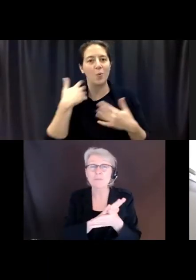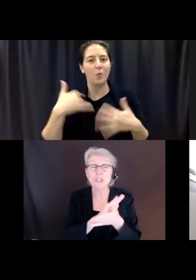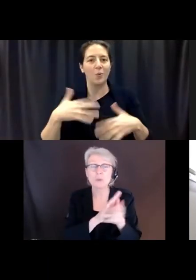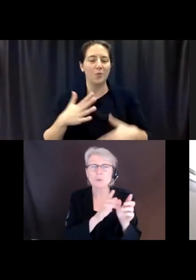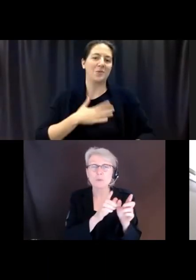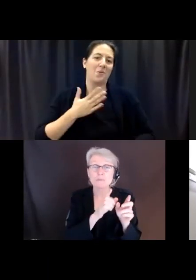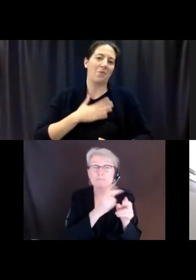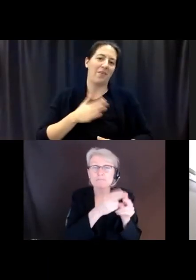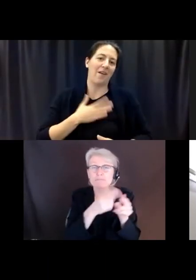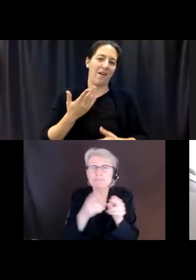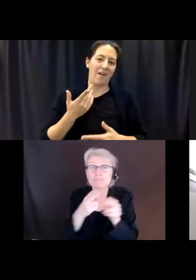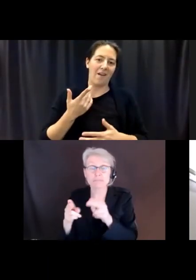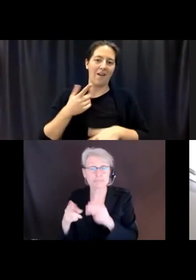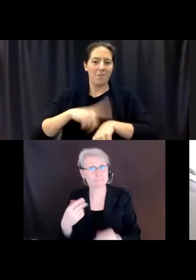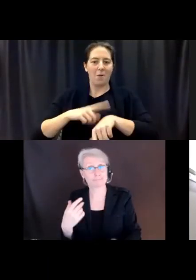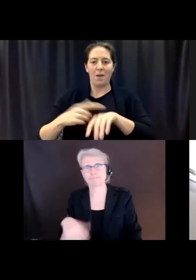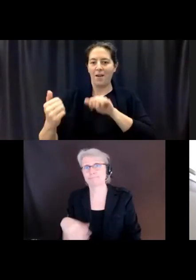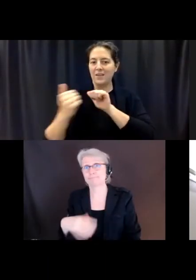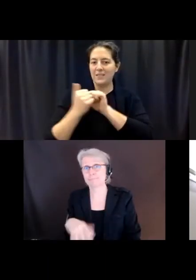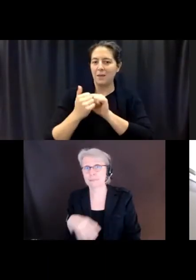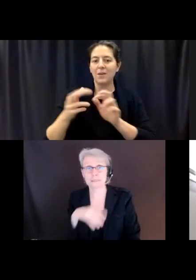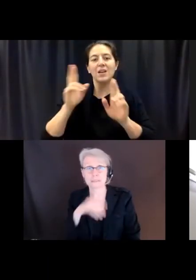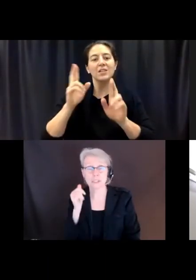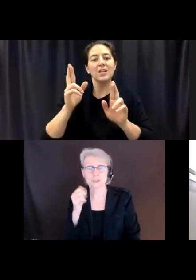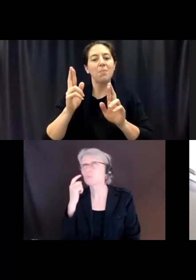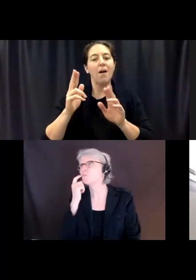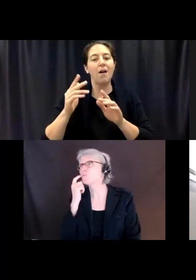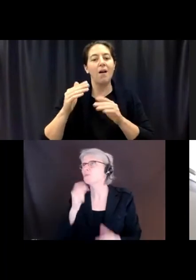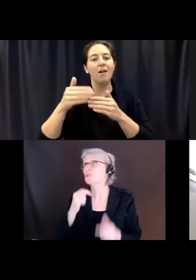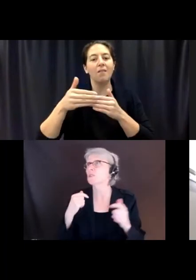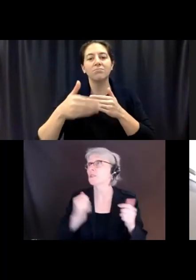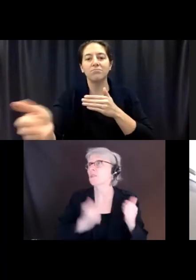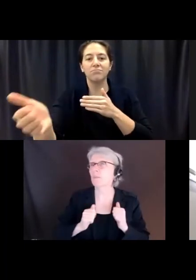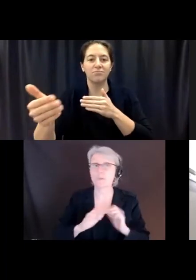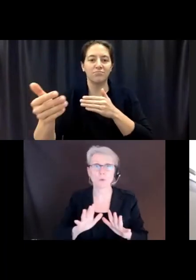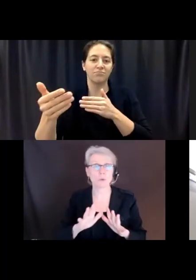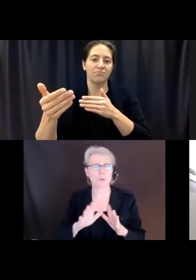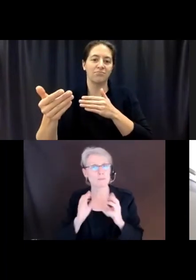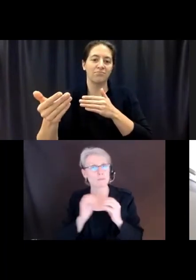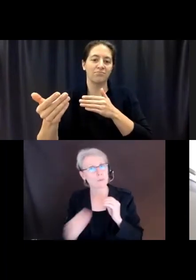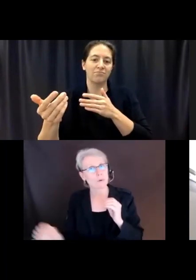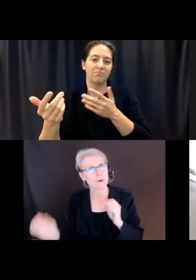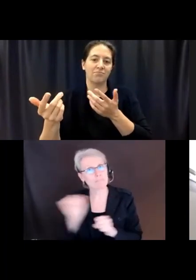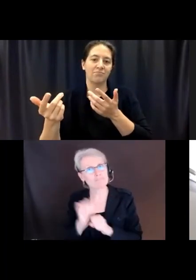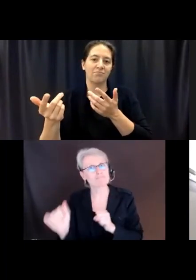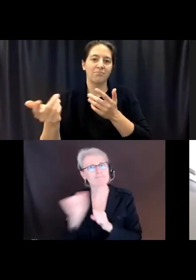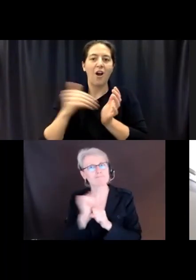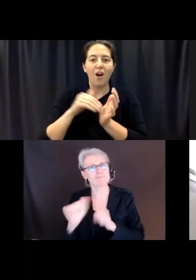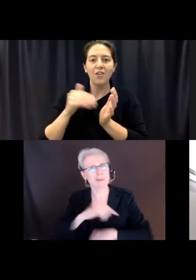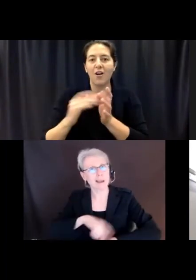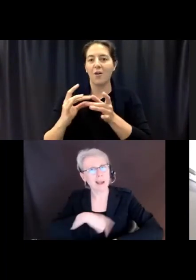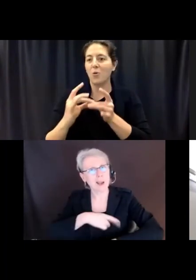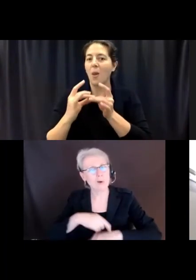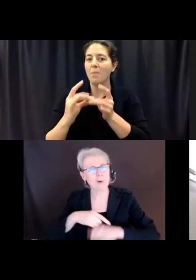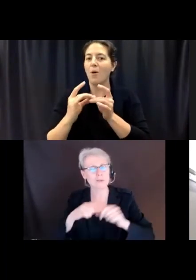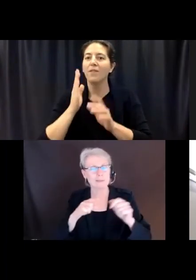A LONG TIME TO DEVELOP. IT IS SO TIME-CONSUMING TO DO THESE PERFORMANCES. SO I LOOK FORWARD